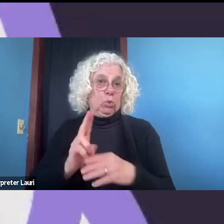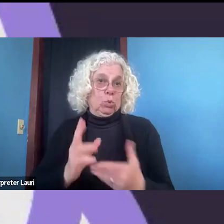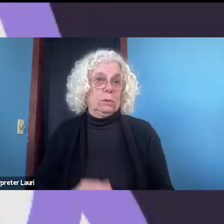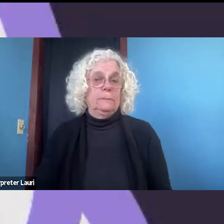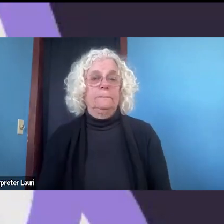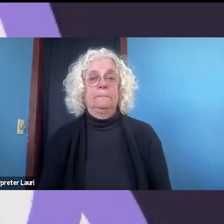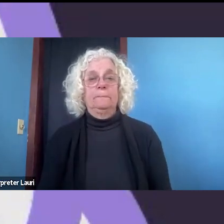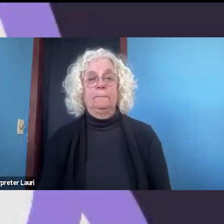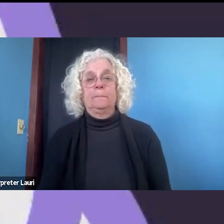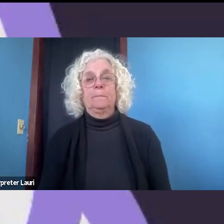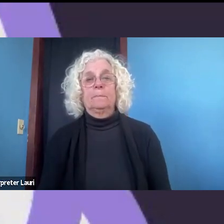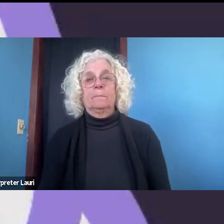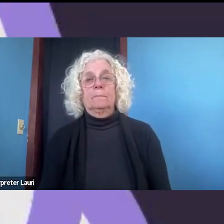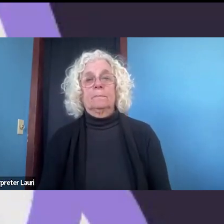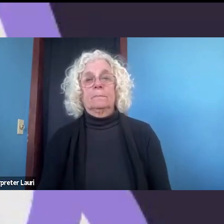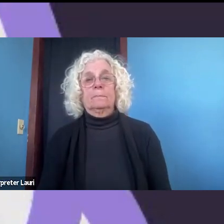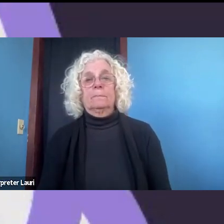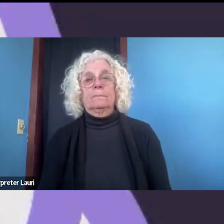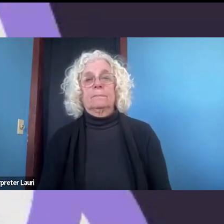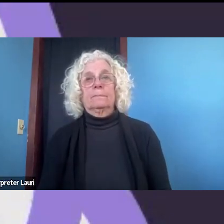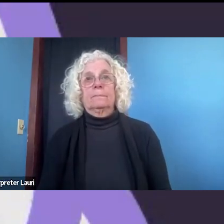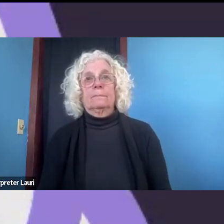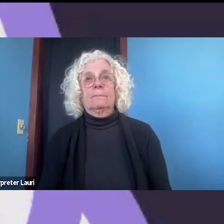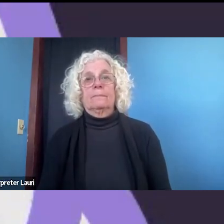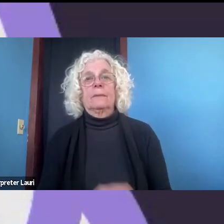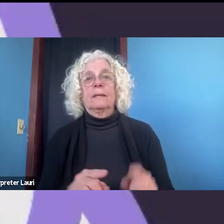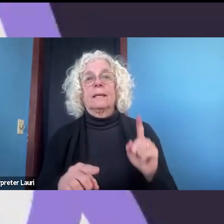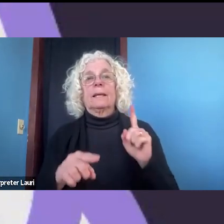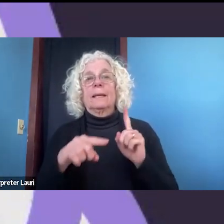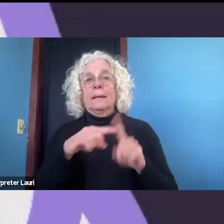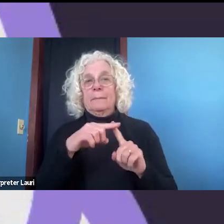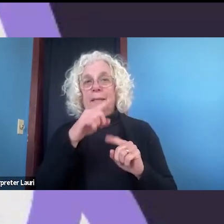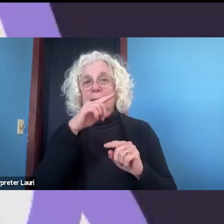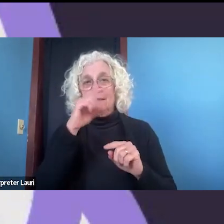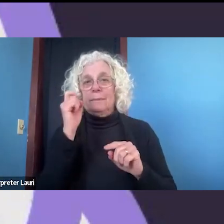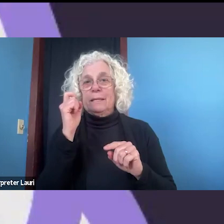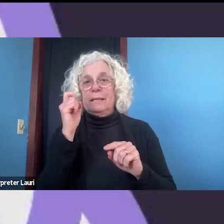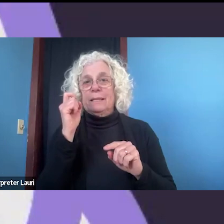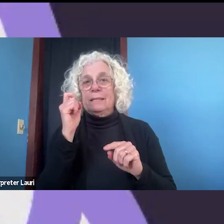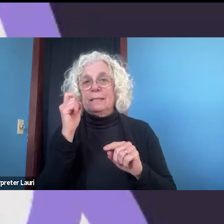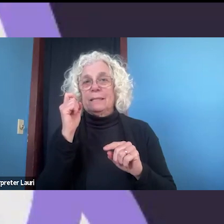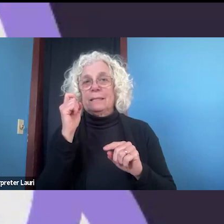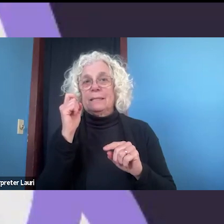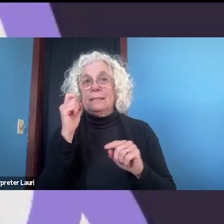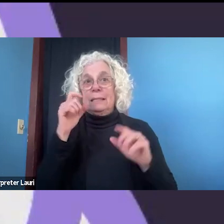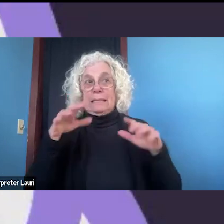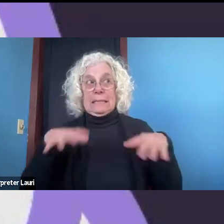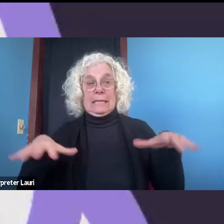So also, being that we are operating in the context of the world around us.